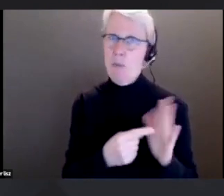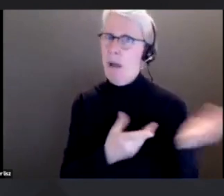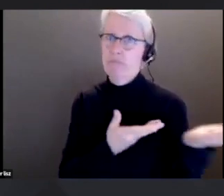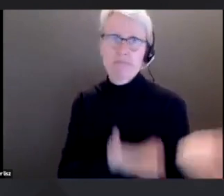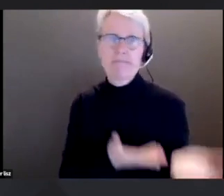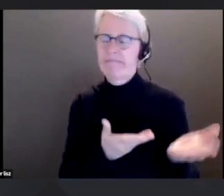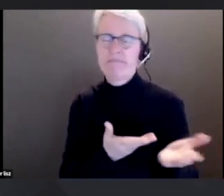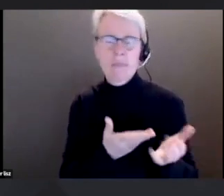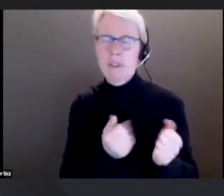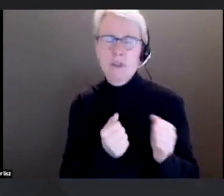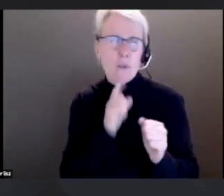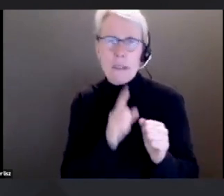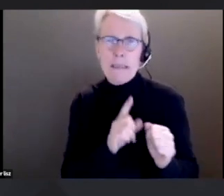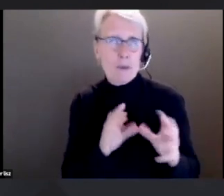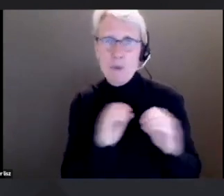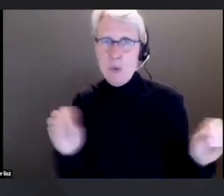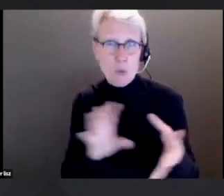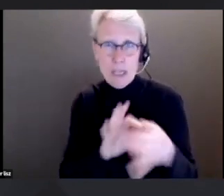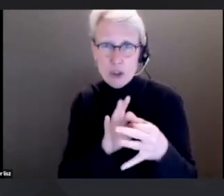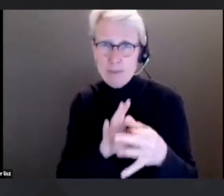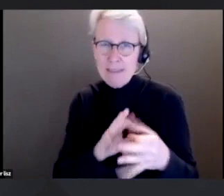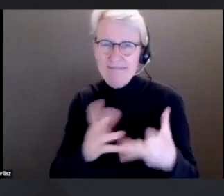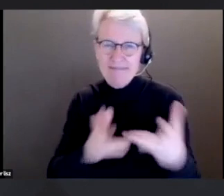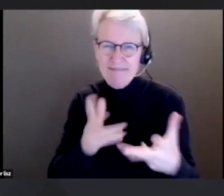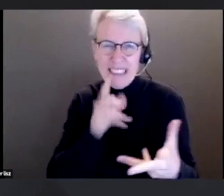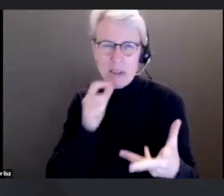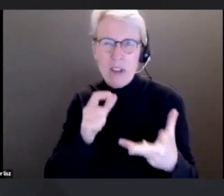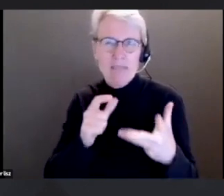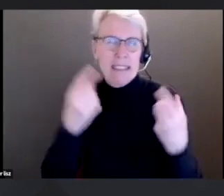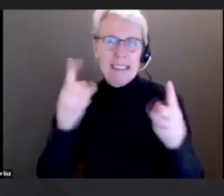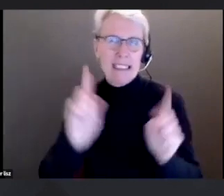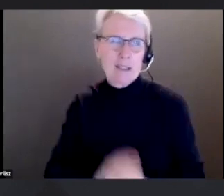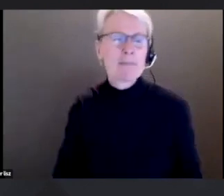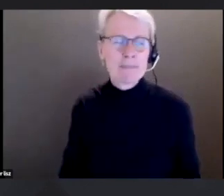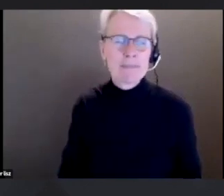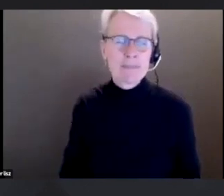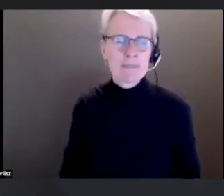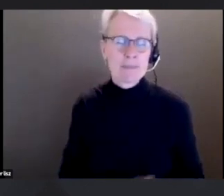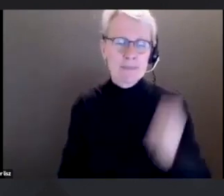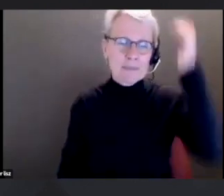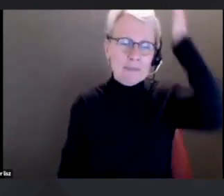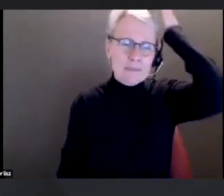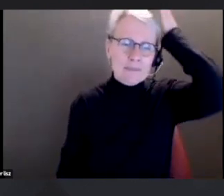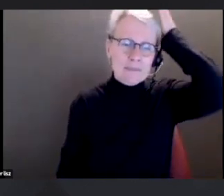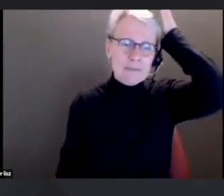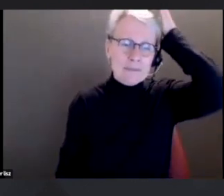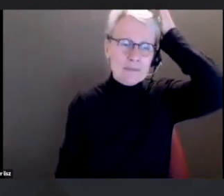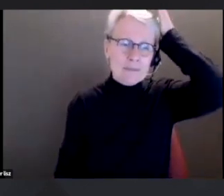Thanks so much, Dave and Tonya. Great tips there. I'll also provide a little plug. If, as a service provider, you're interested in learning